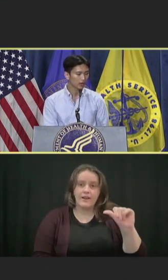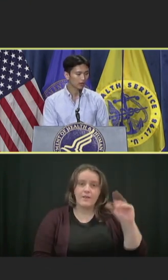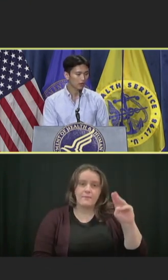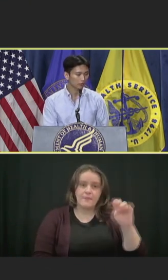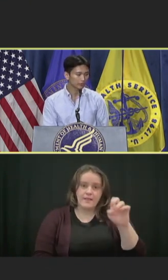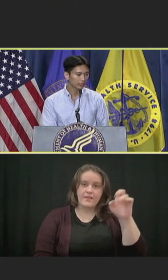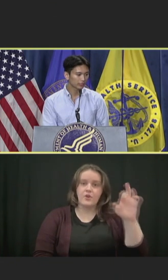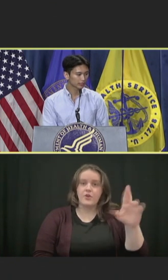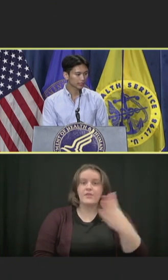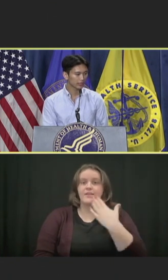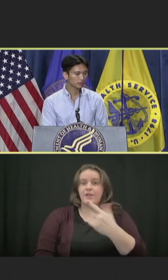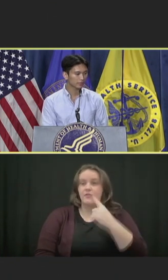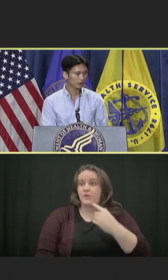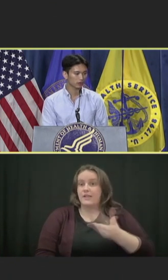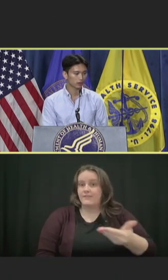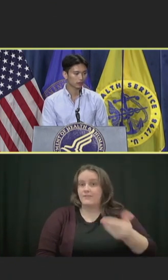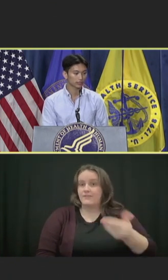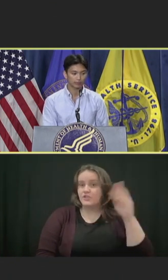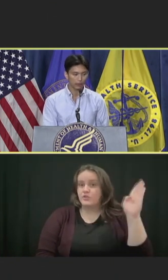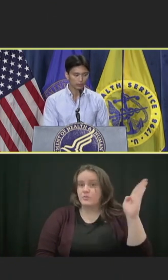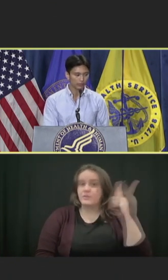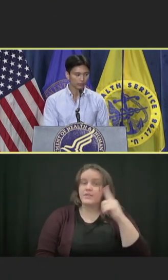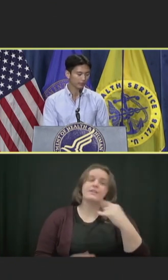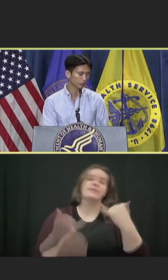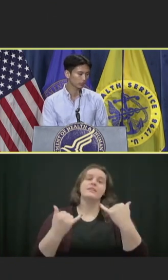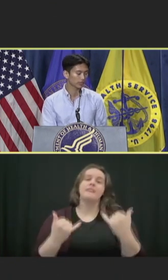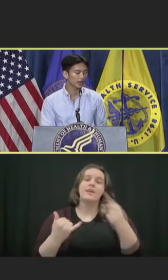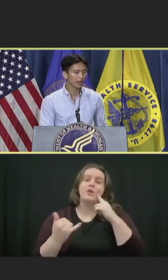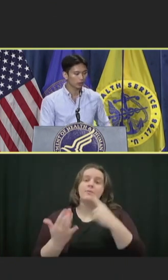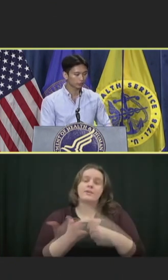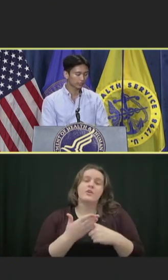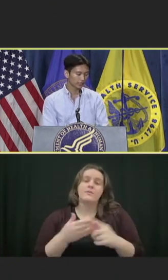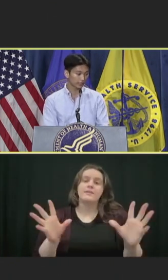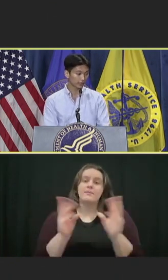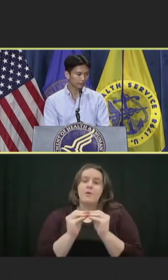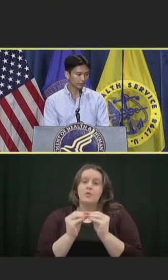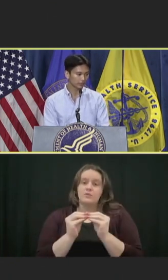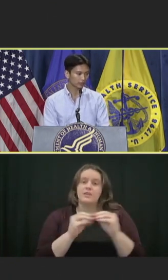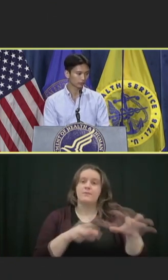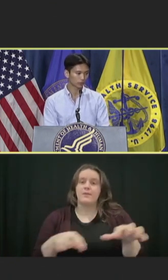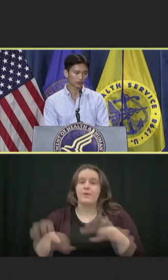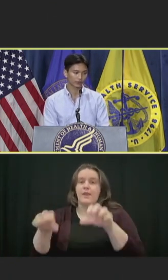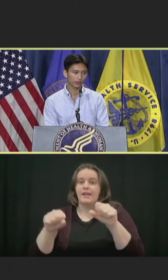I'll be speaking today about our symposium that we helped convene, which was focused